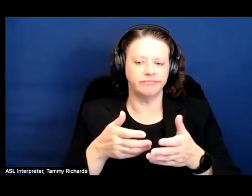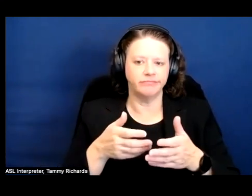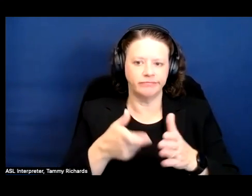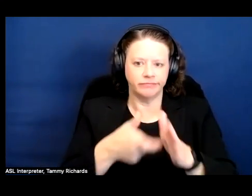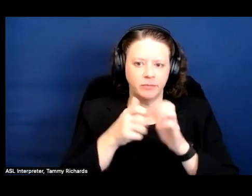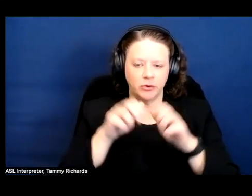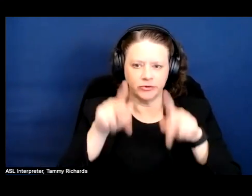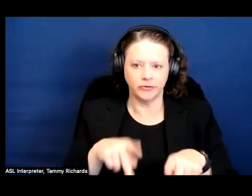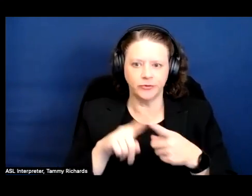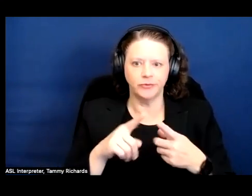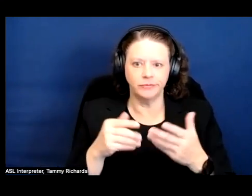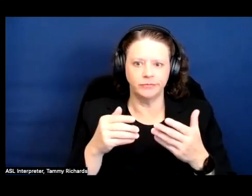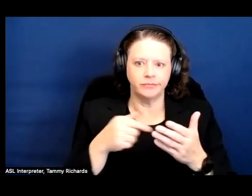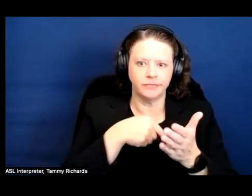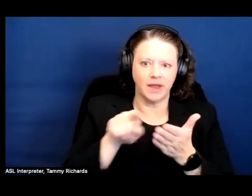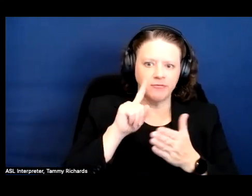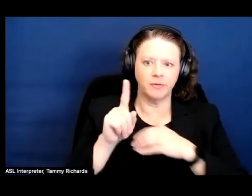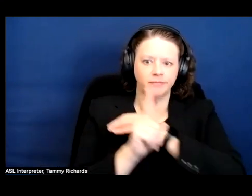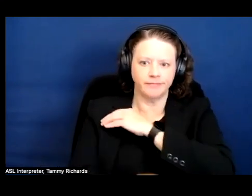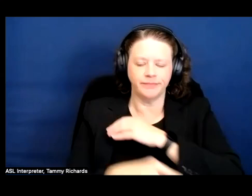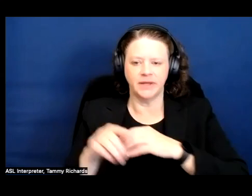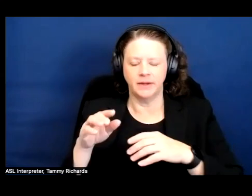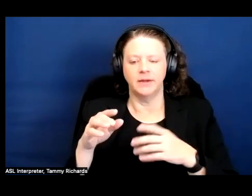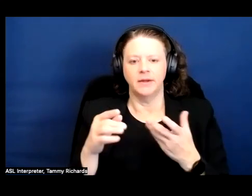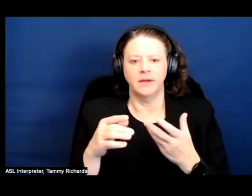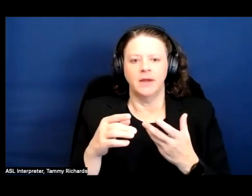a few years ago. I also will just highlight here